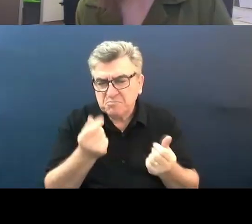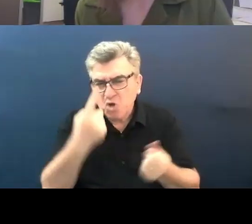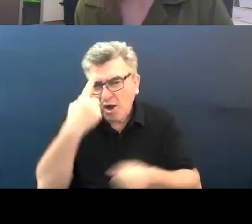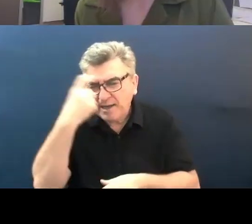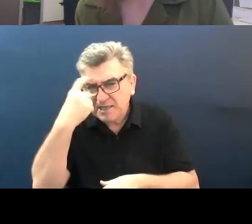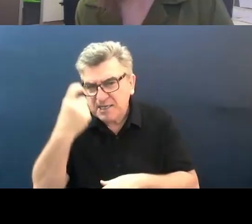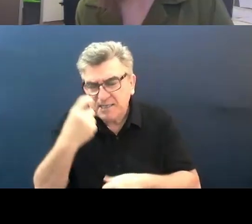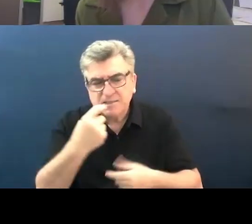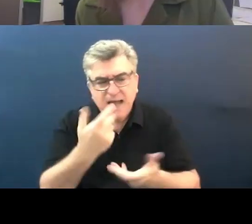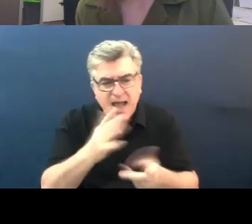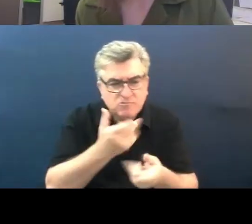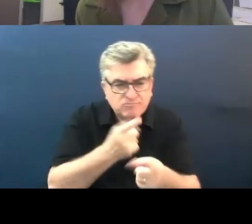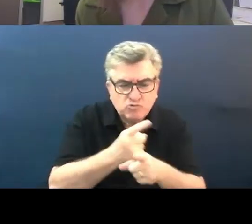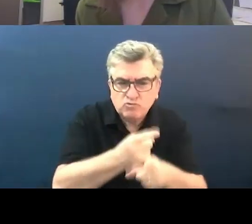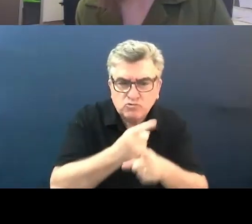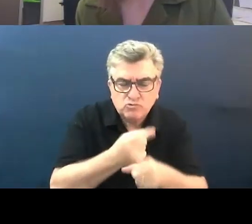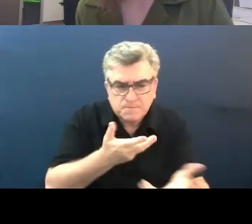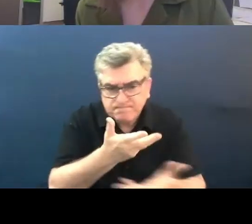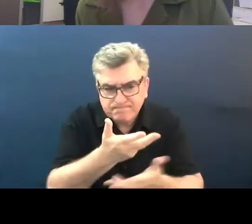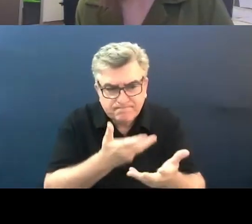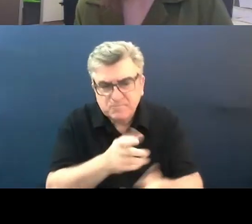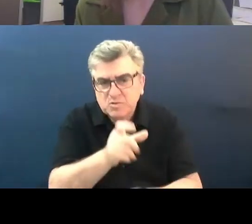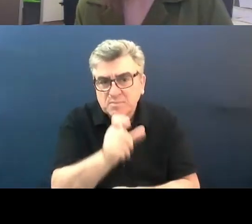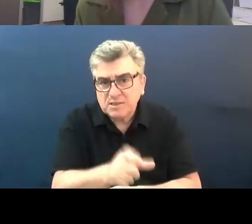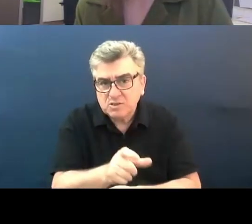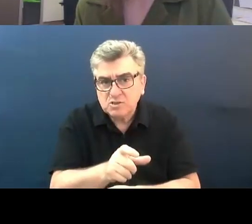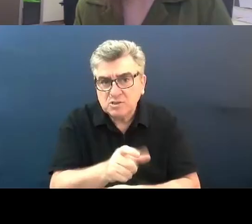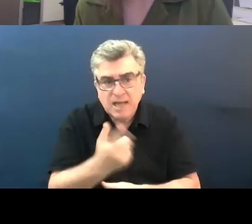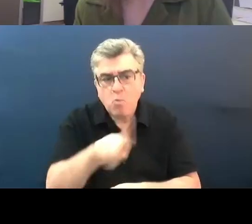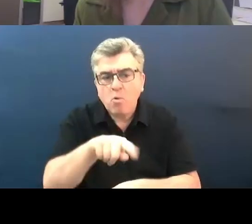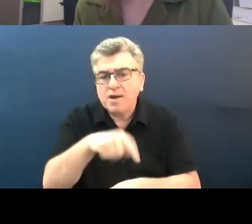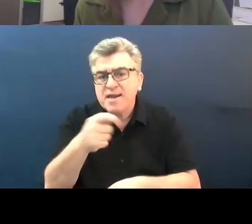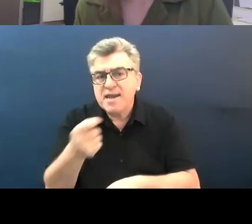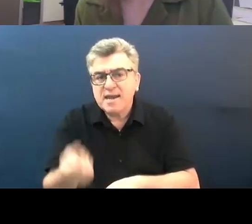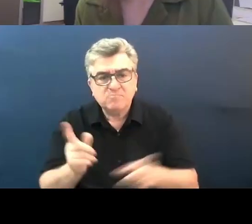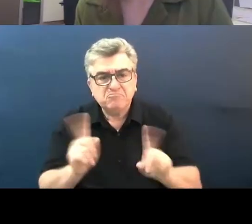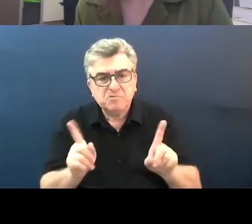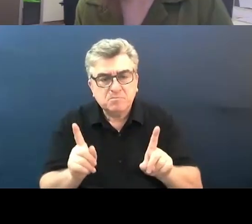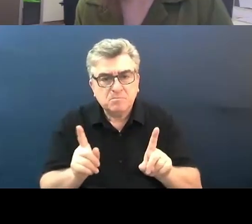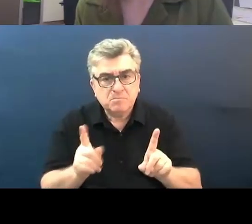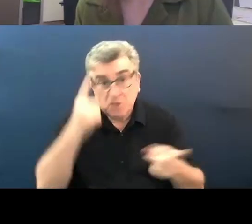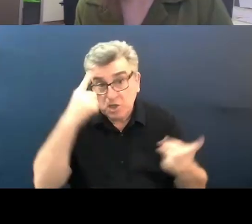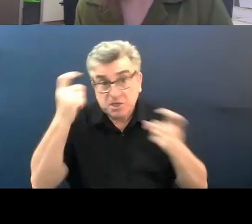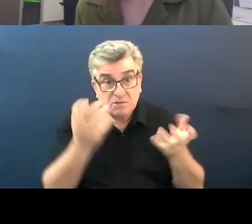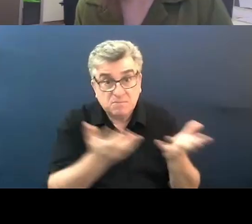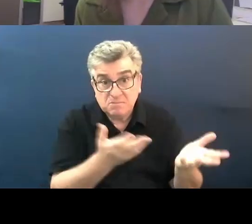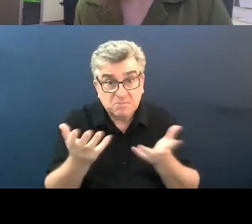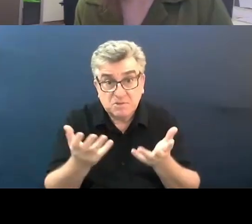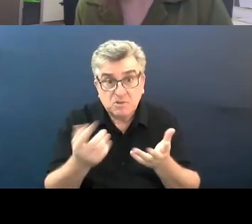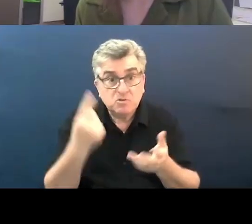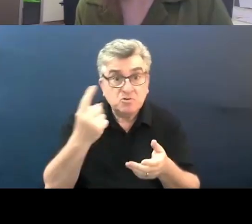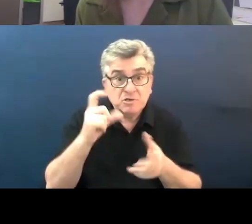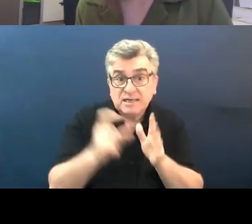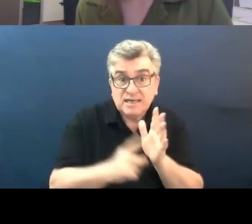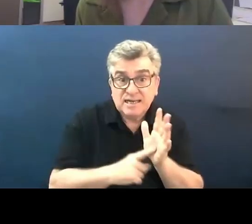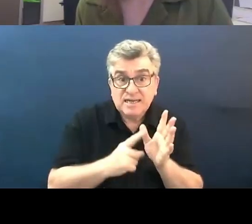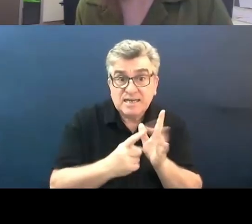and what might the next steps be? Anyone's keen to tackle that one, Cathy?